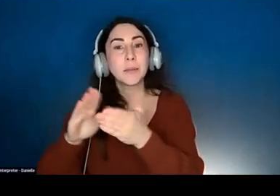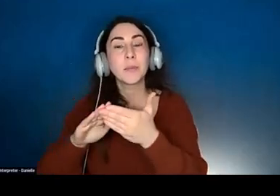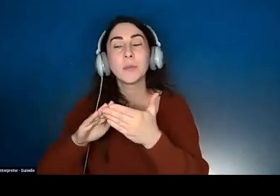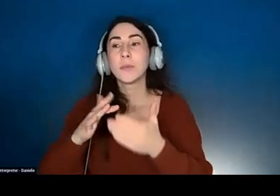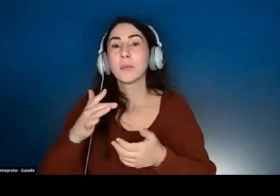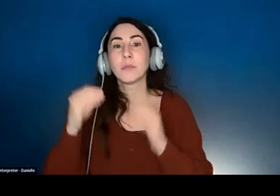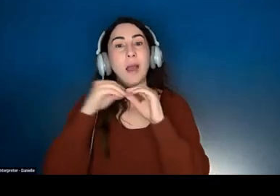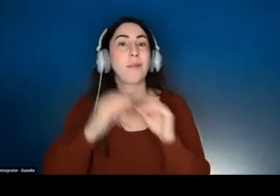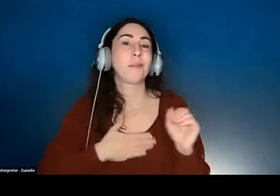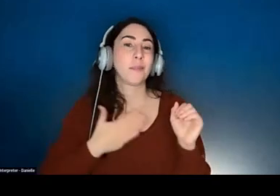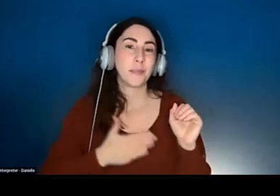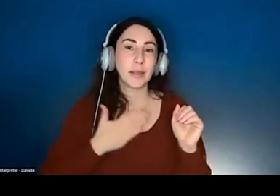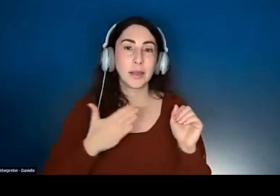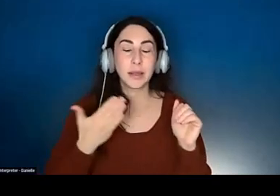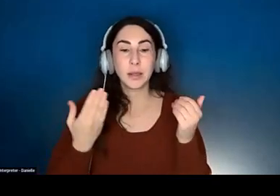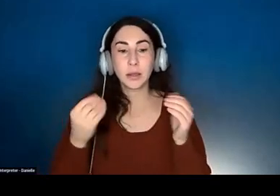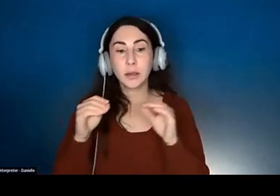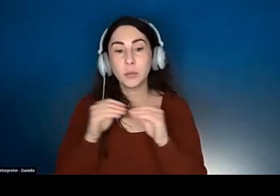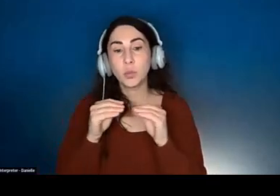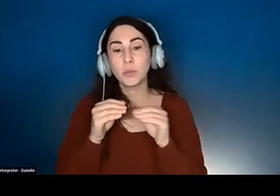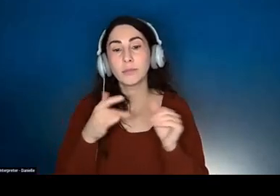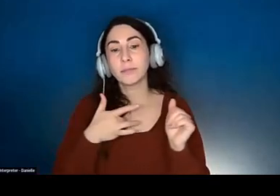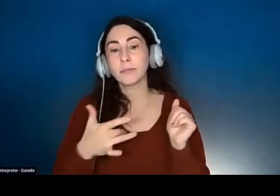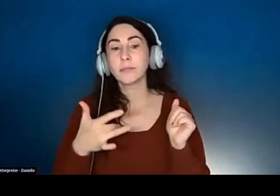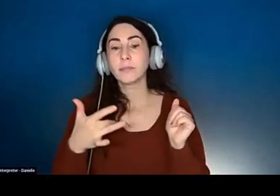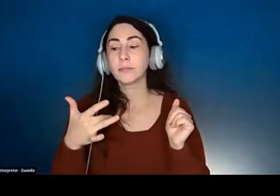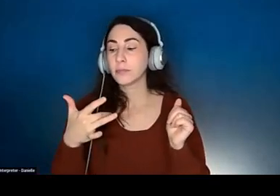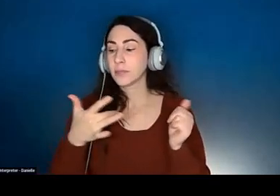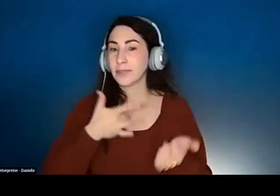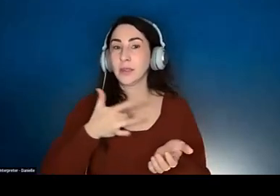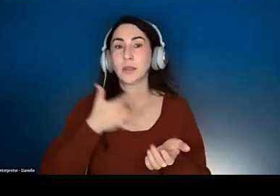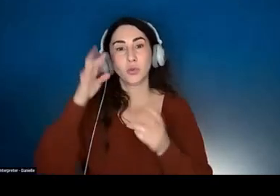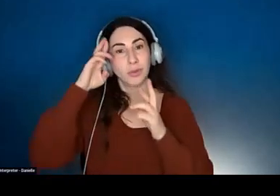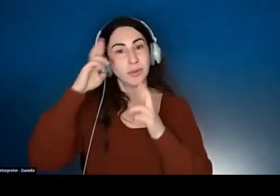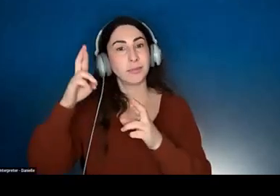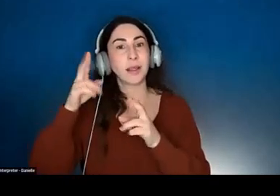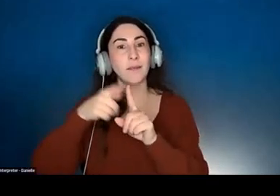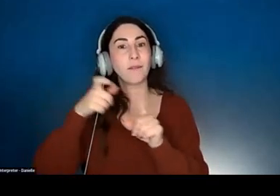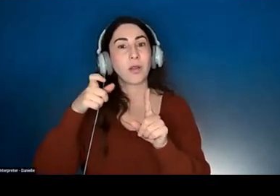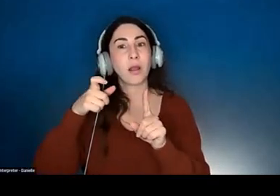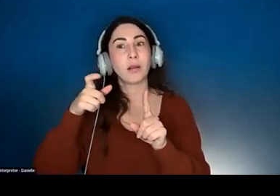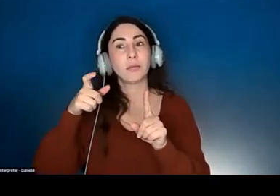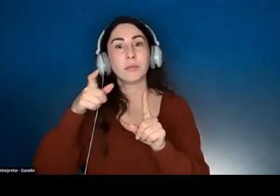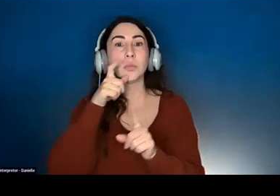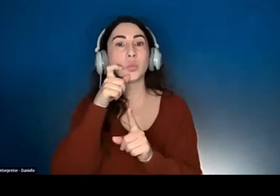being more likely to be treated with respect by their providers,